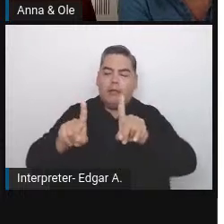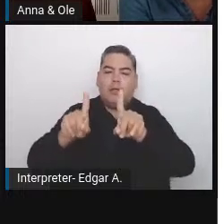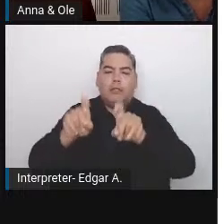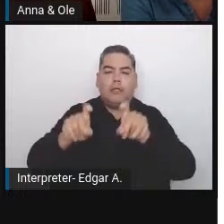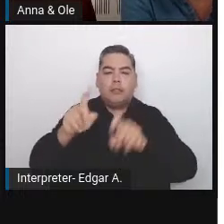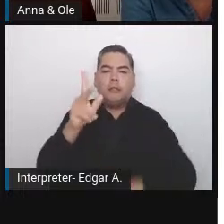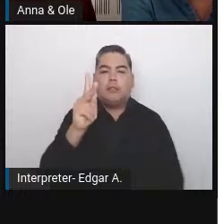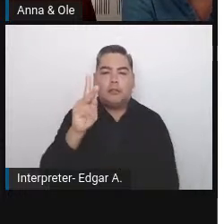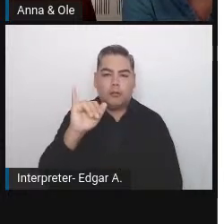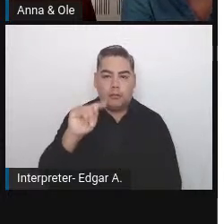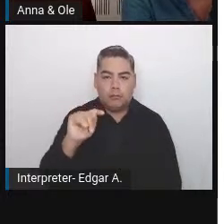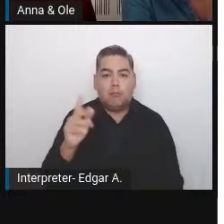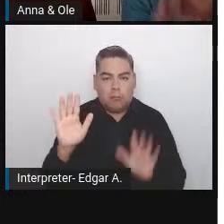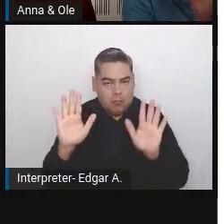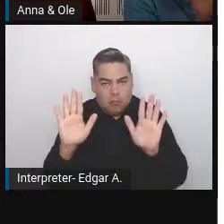the different groups. This together we were testing